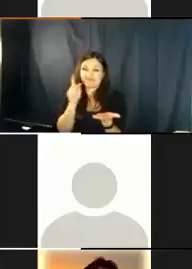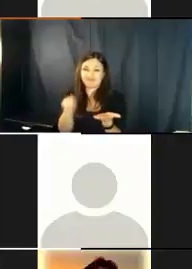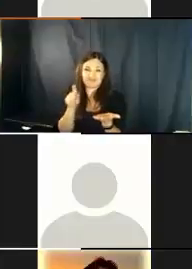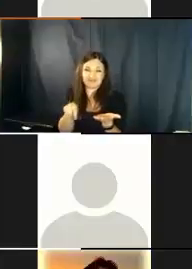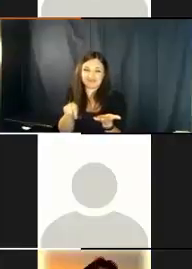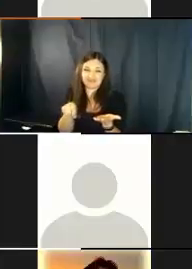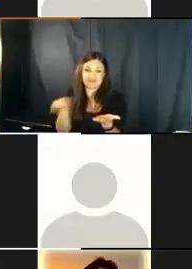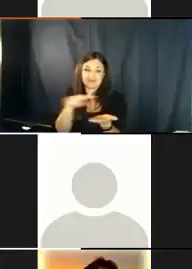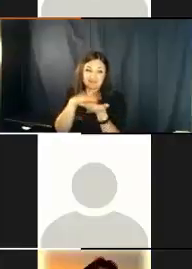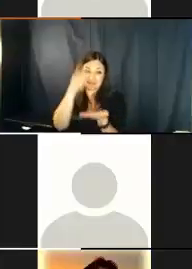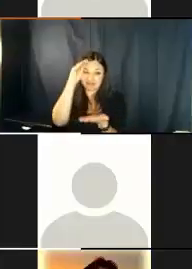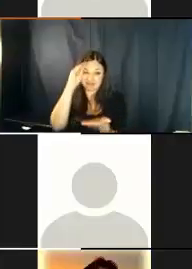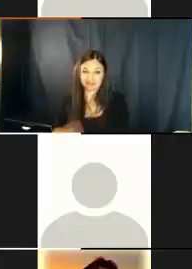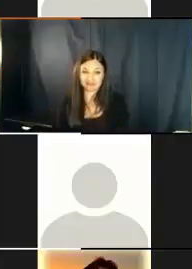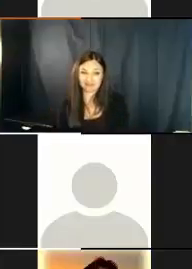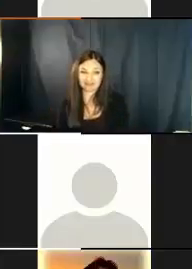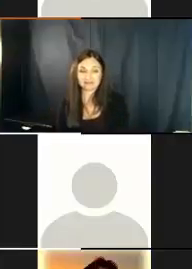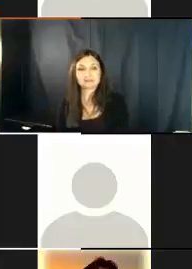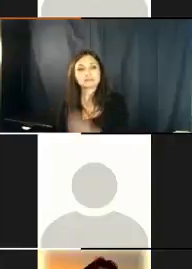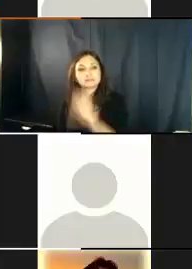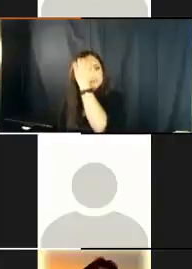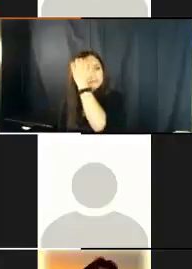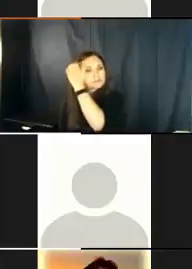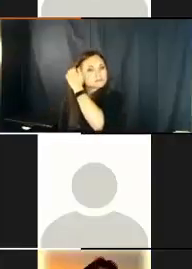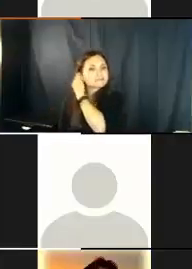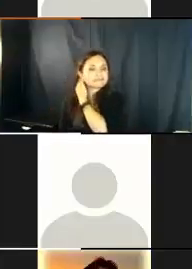And let me let's close with this question.